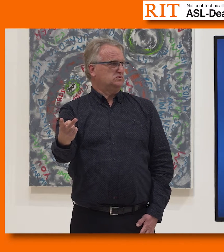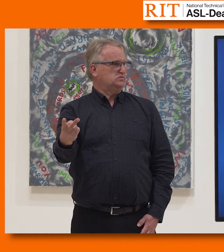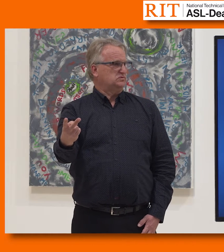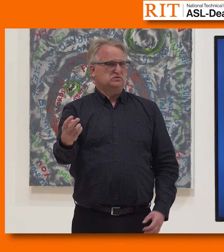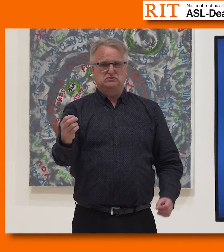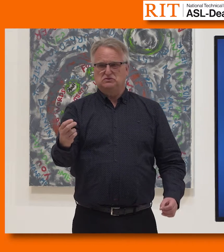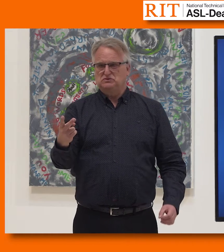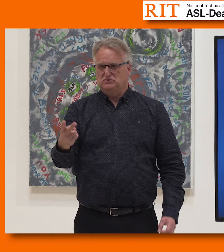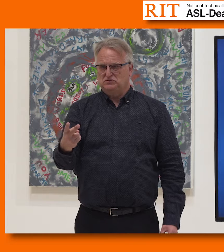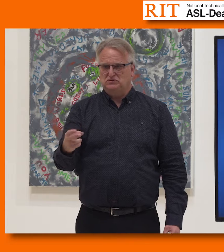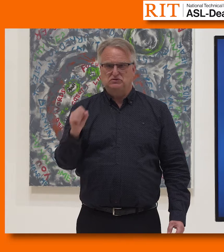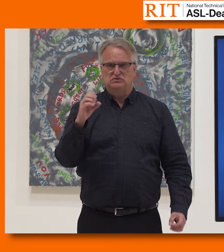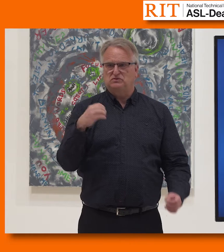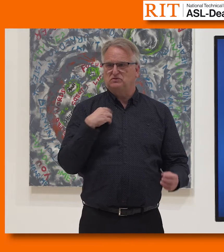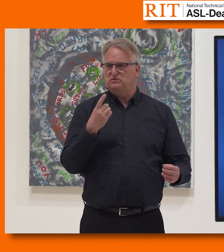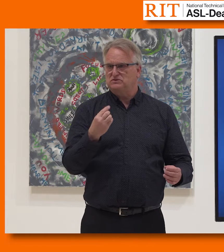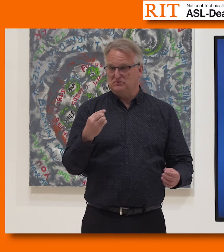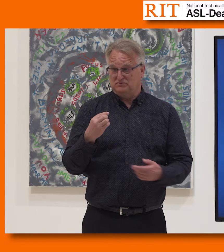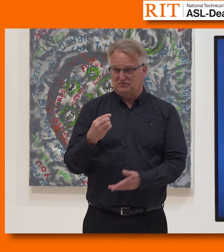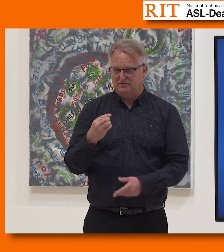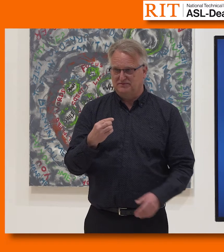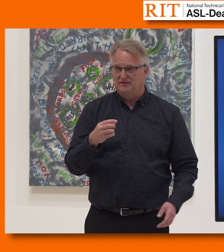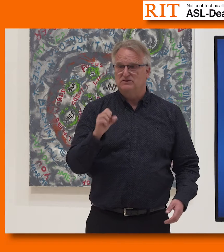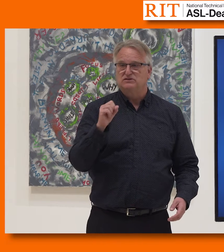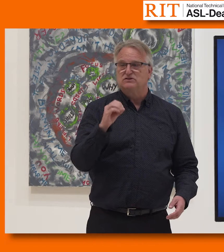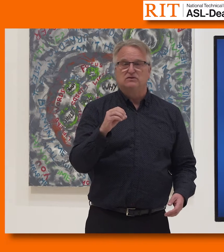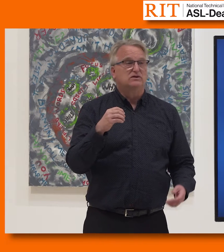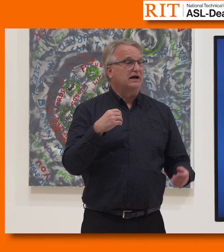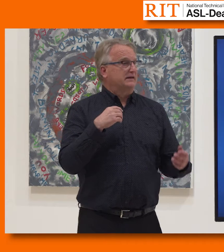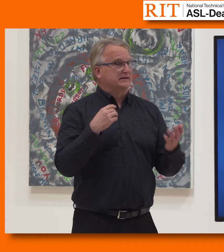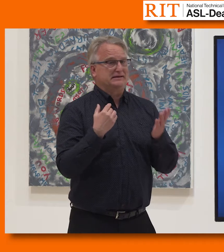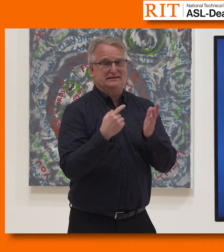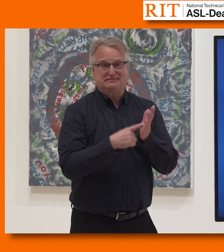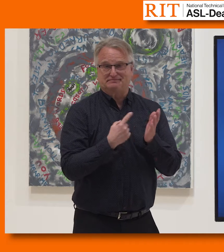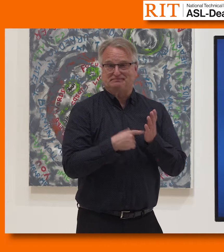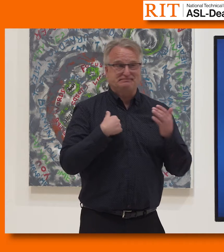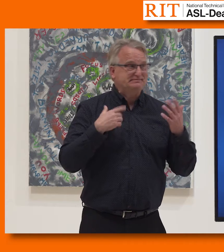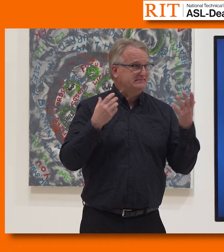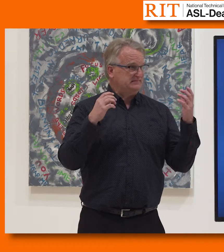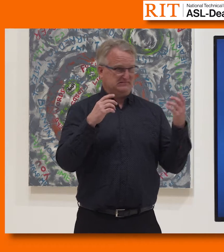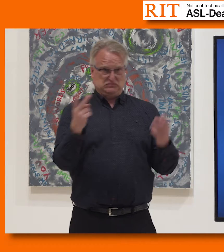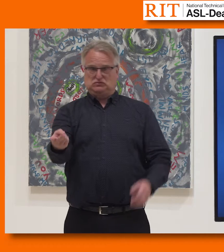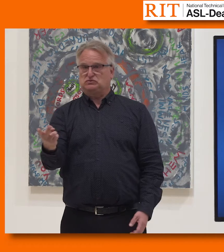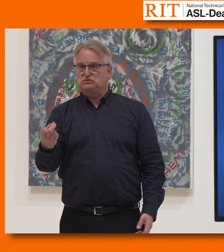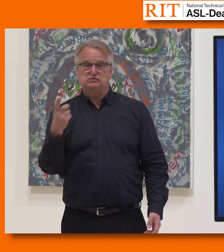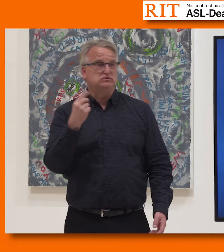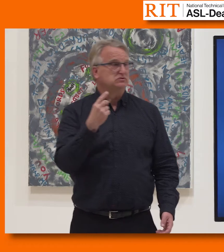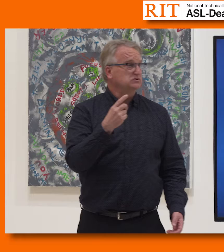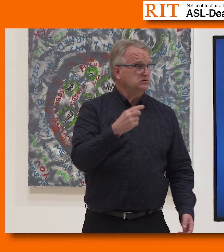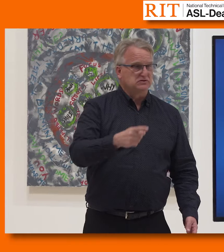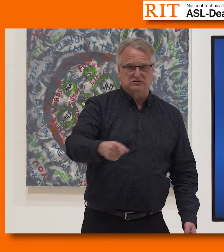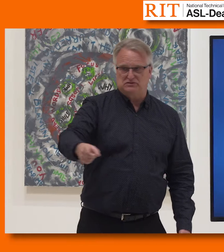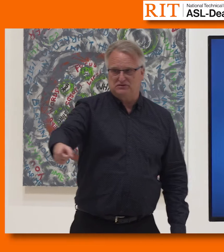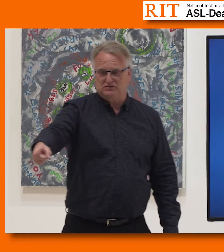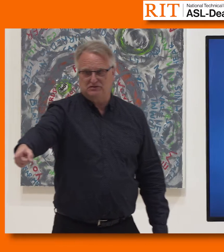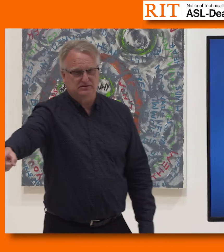if there were just two assigned interpreters to a presentation. So, normally, we have two interpreters signed.